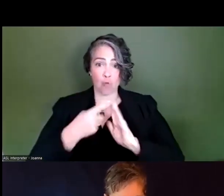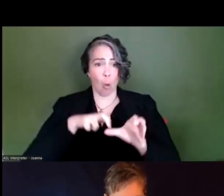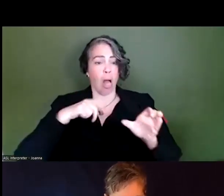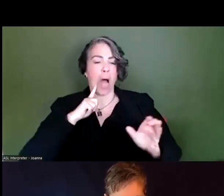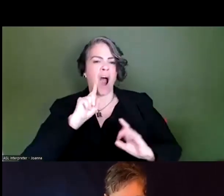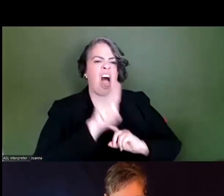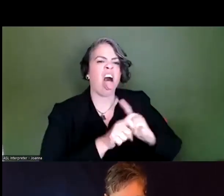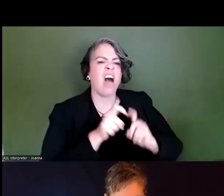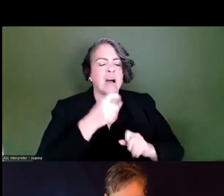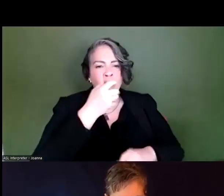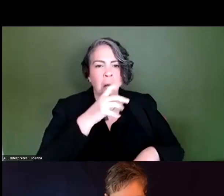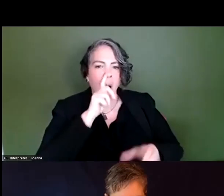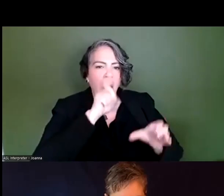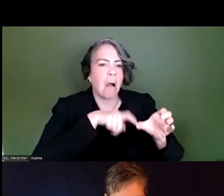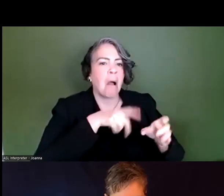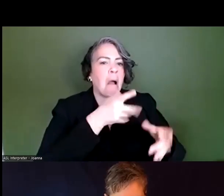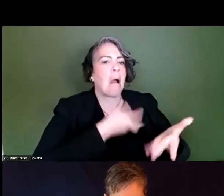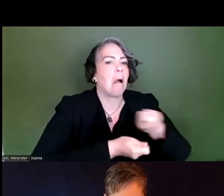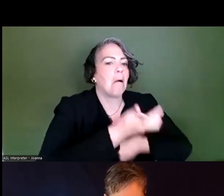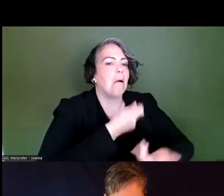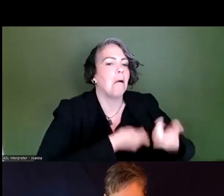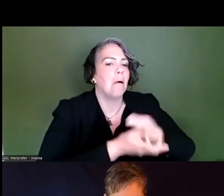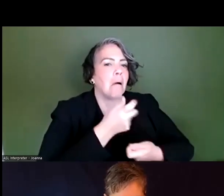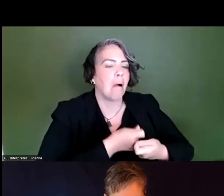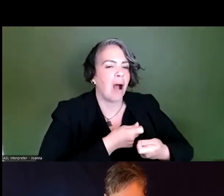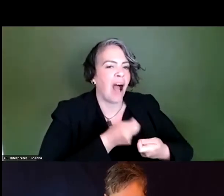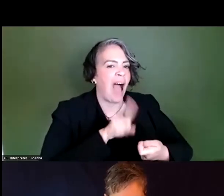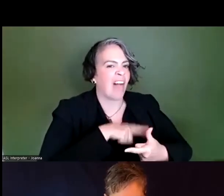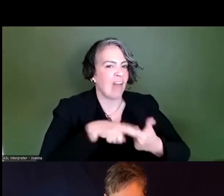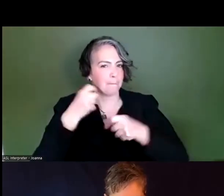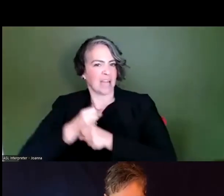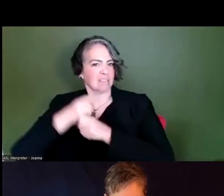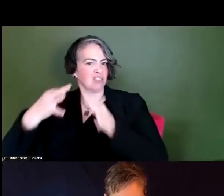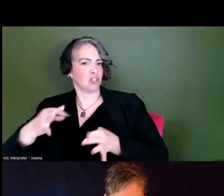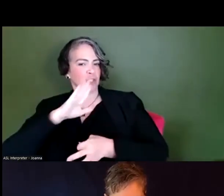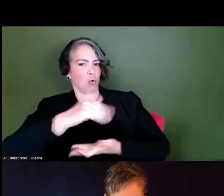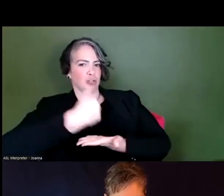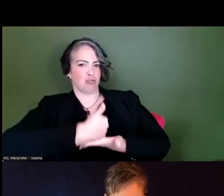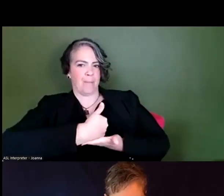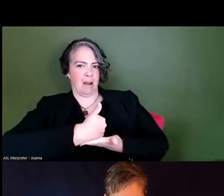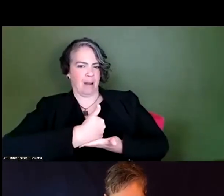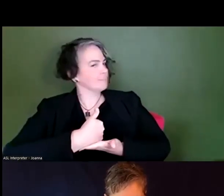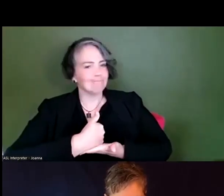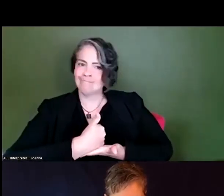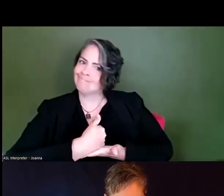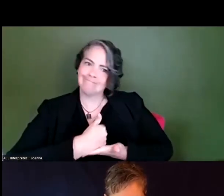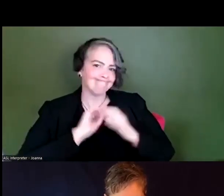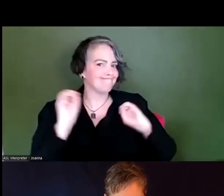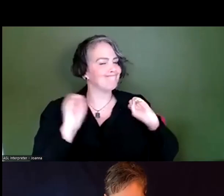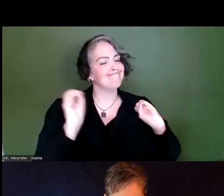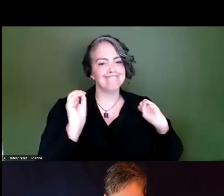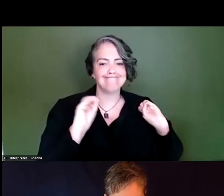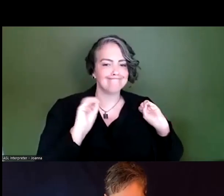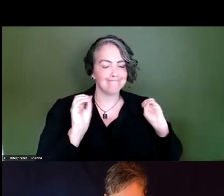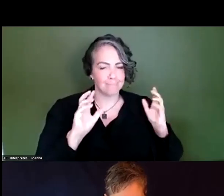going to, you know, affect the relationship. And now, let's face it, trust can take a long